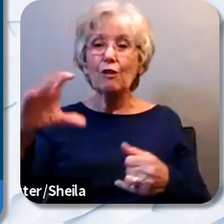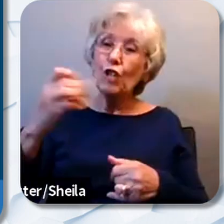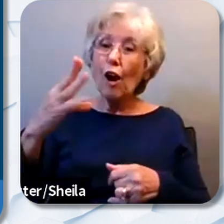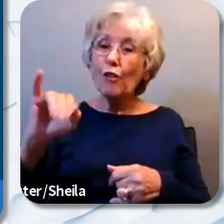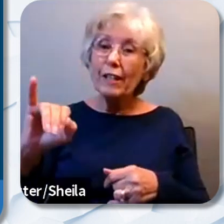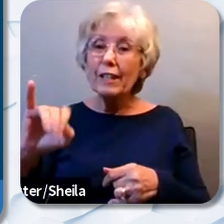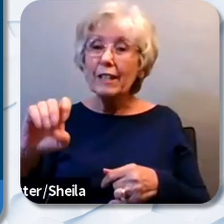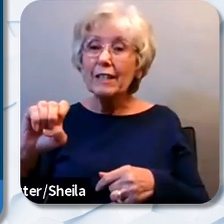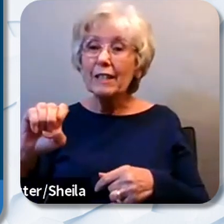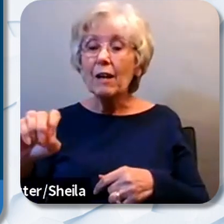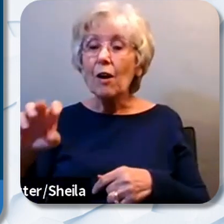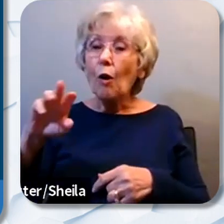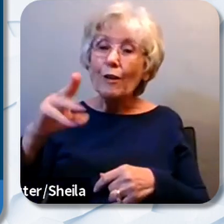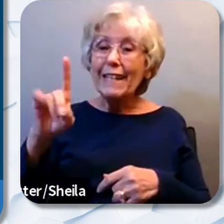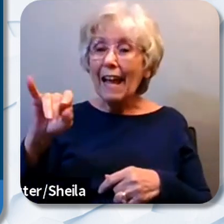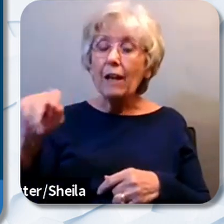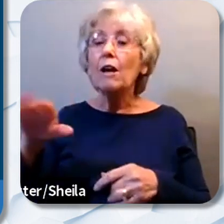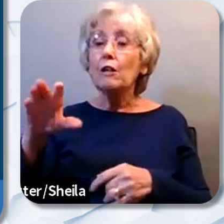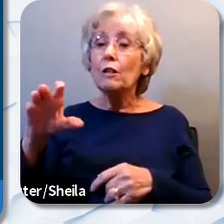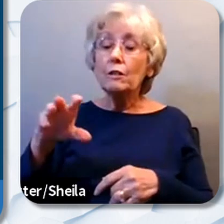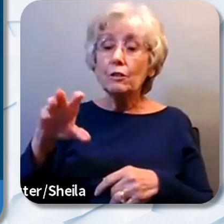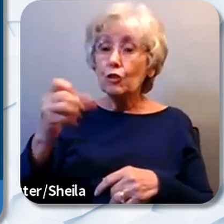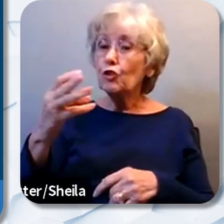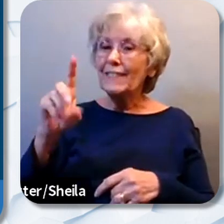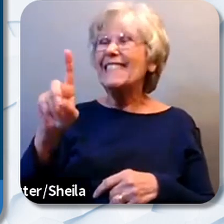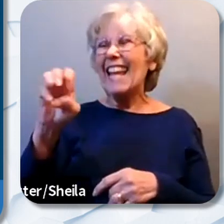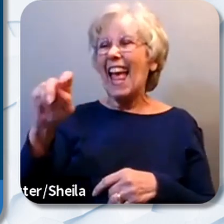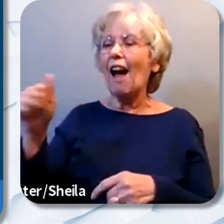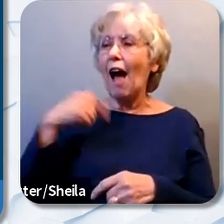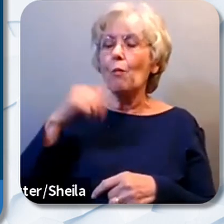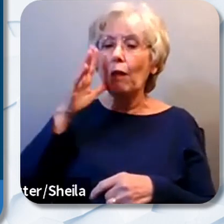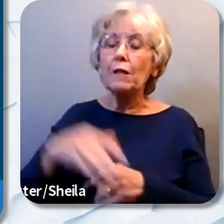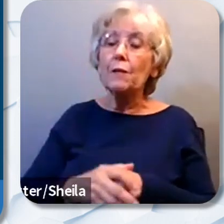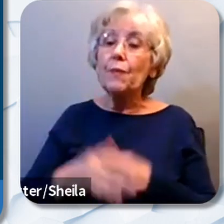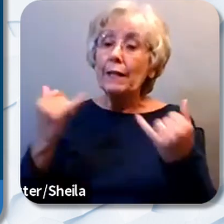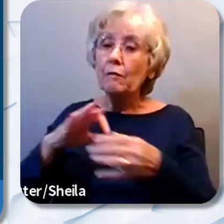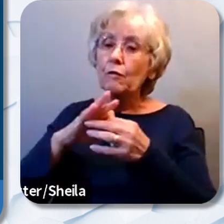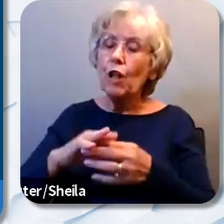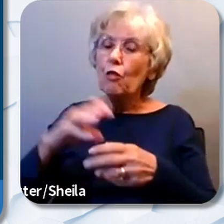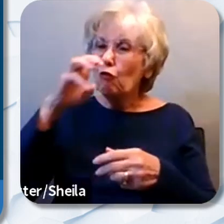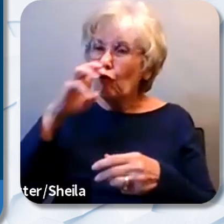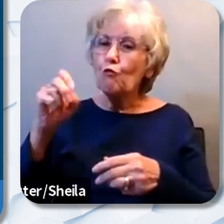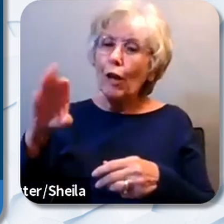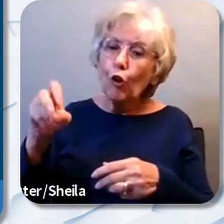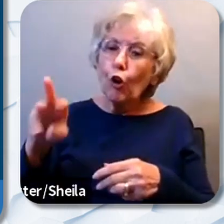you want to go first. Deanna Mathies: In terms of the the rigor and making certain that it was